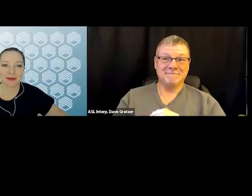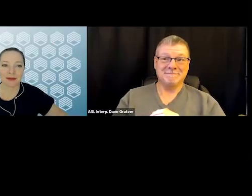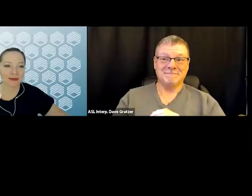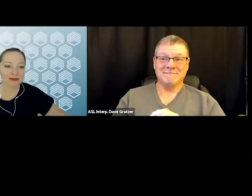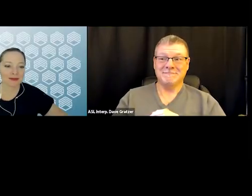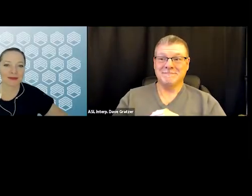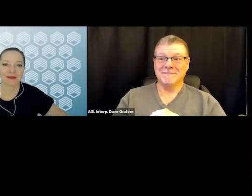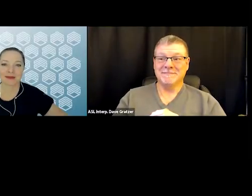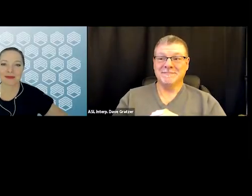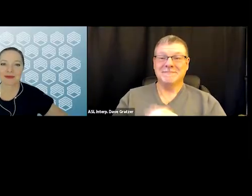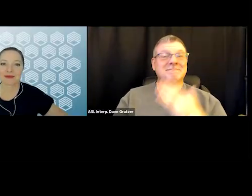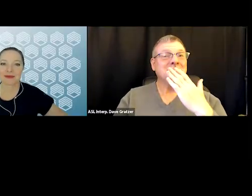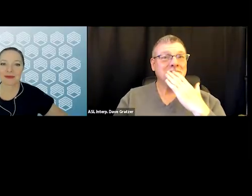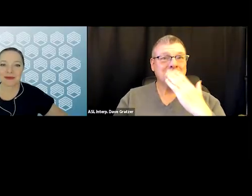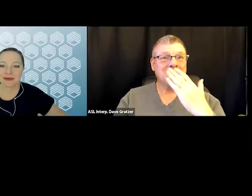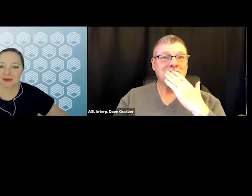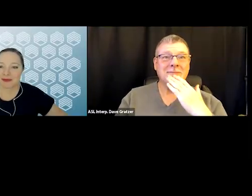Thank you. Um, thank you, Melissa.